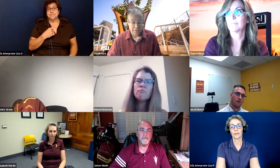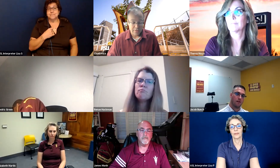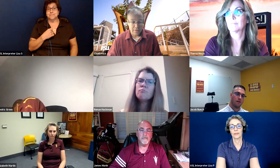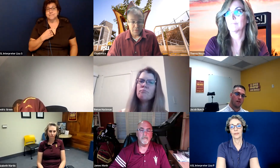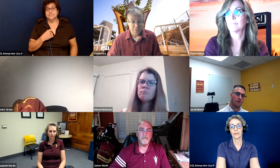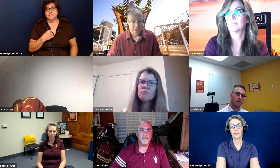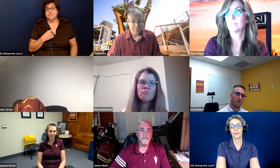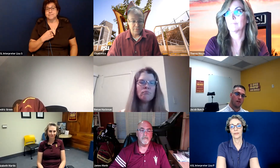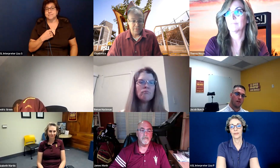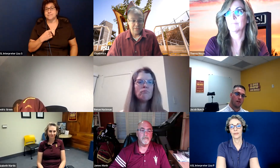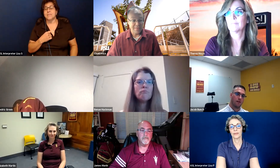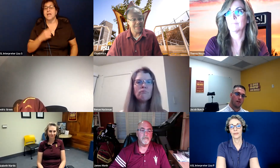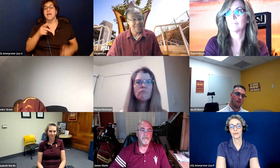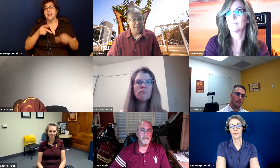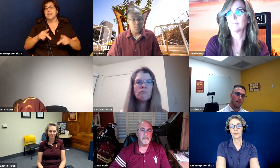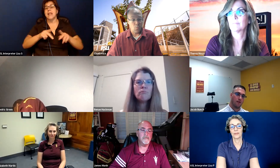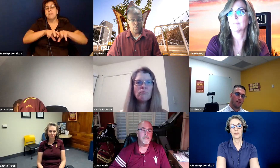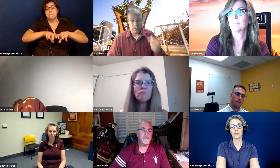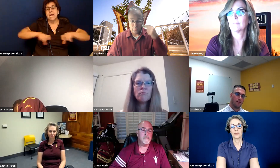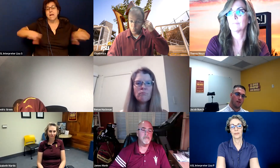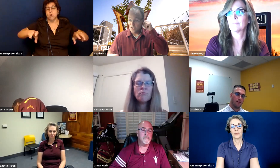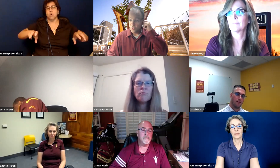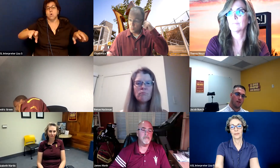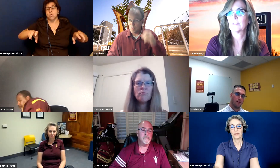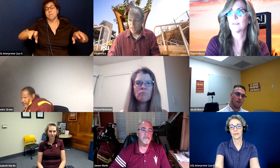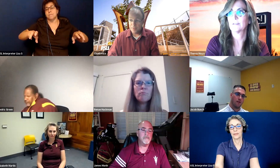and a little bit about the things that we do.